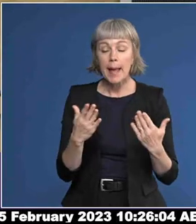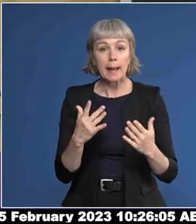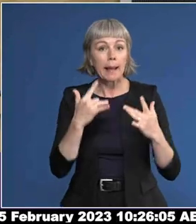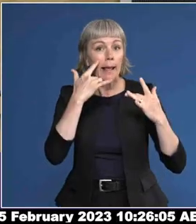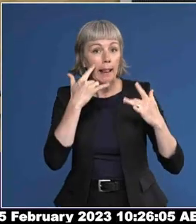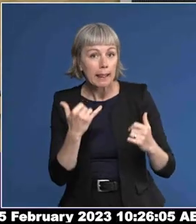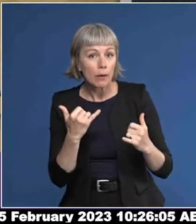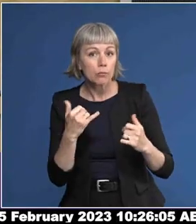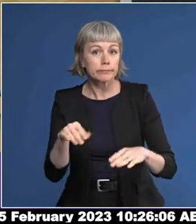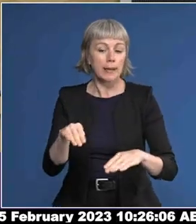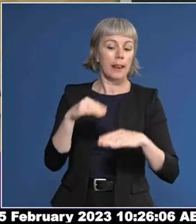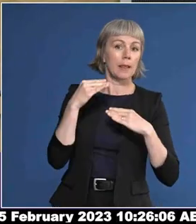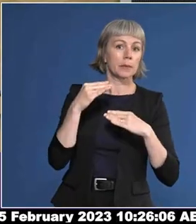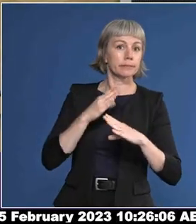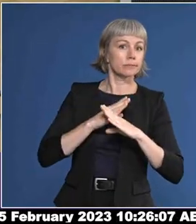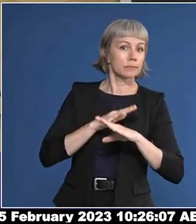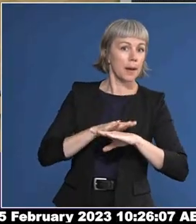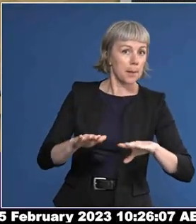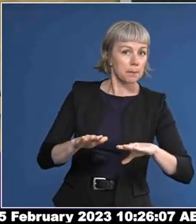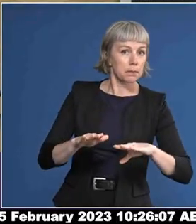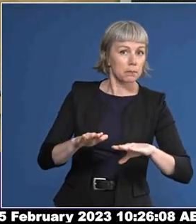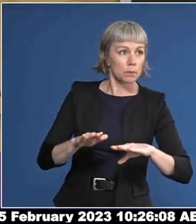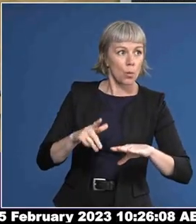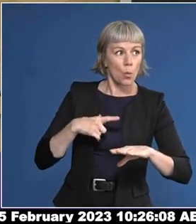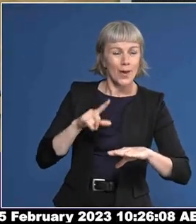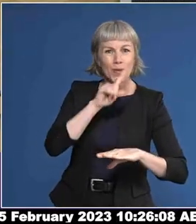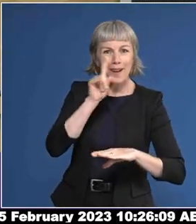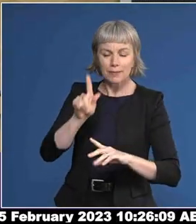you actively targeting people with disability in employment, are you?